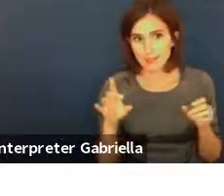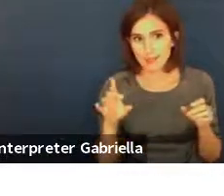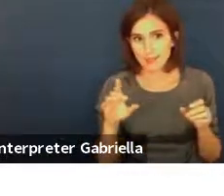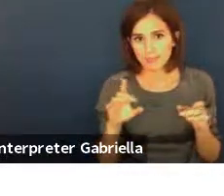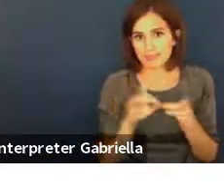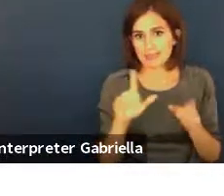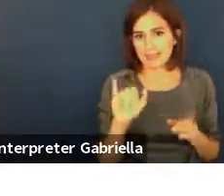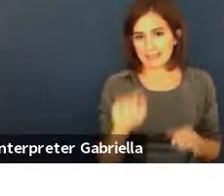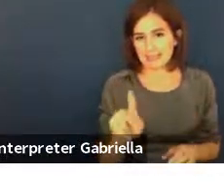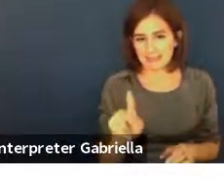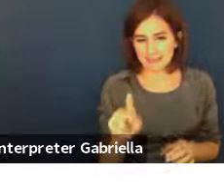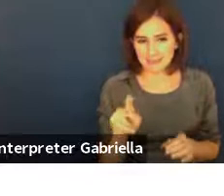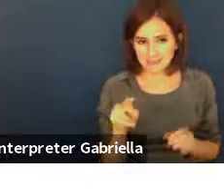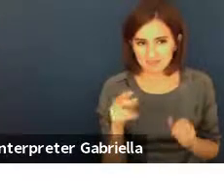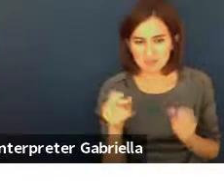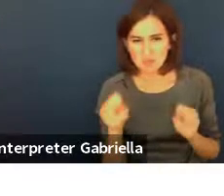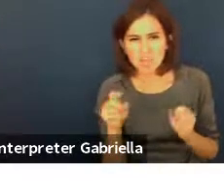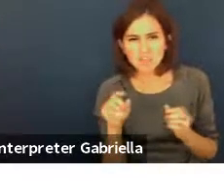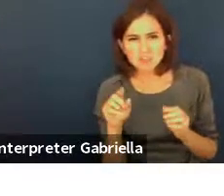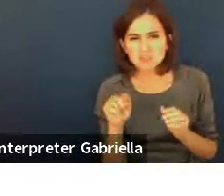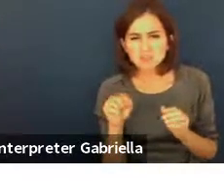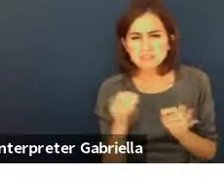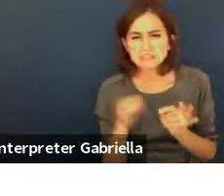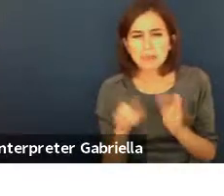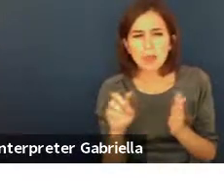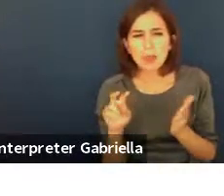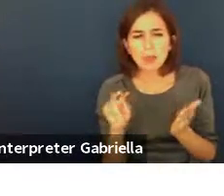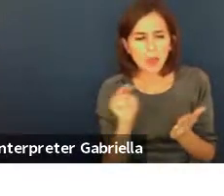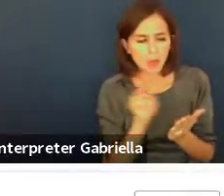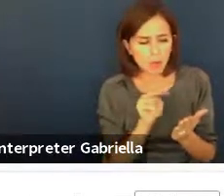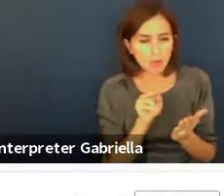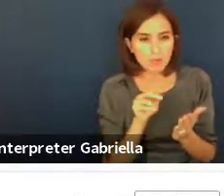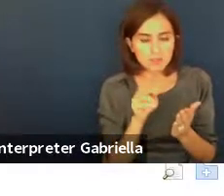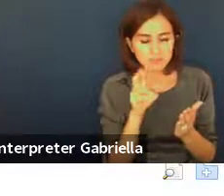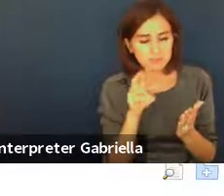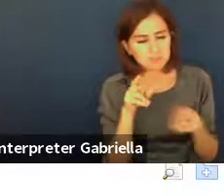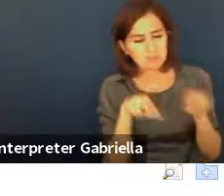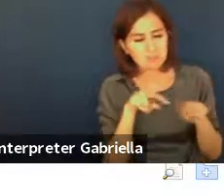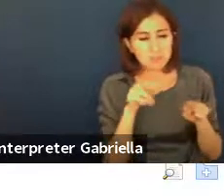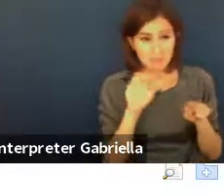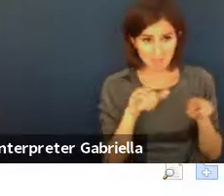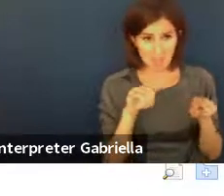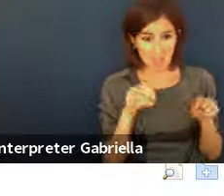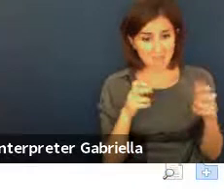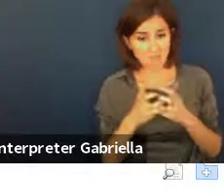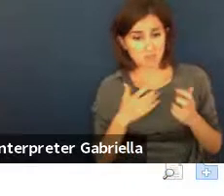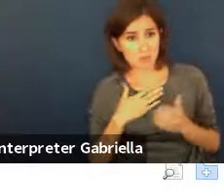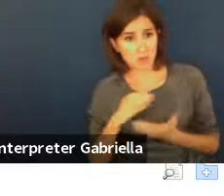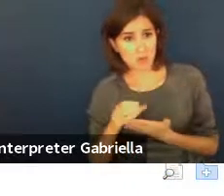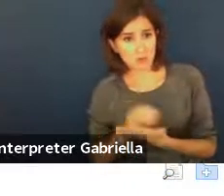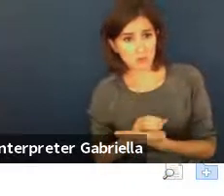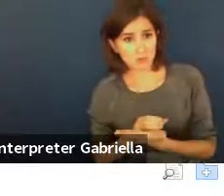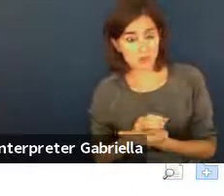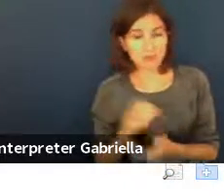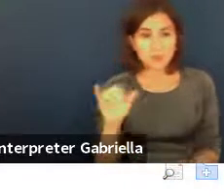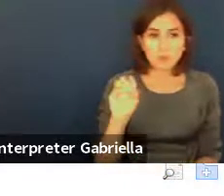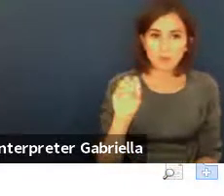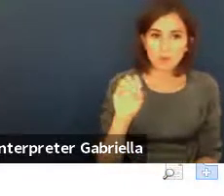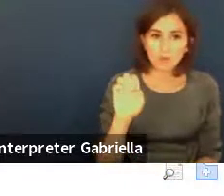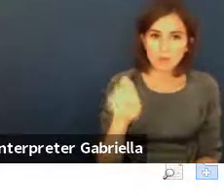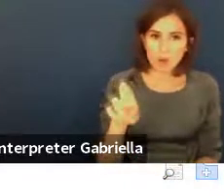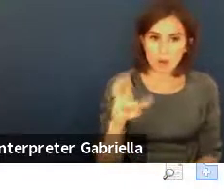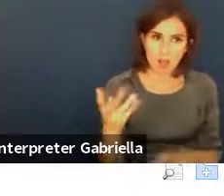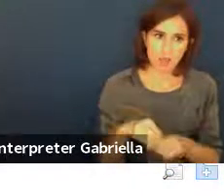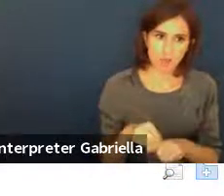Linda Kobashigawa: And just to see if it's something that that would work for your, your course we also there's also a we are that's included in here. And so those are the ones that do not say request to